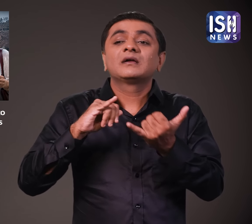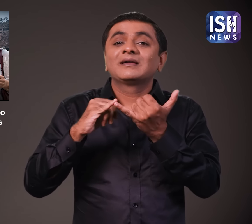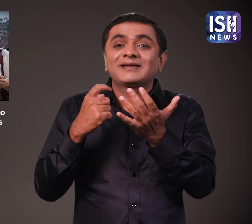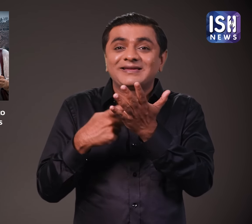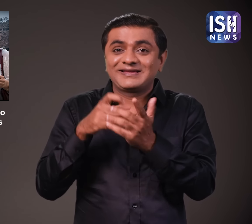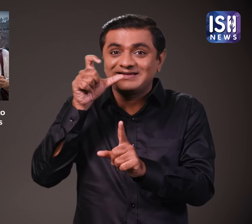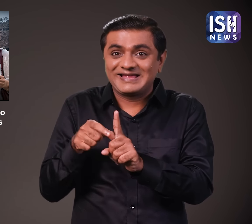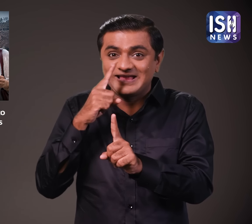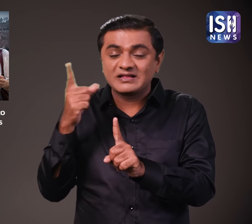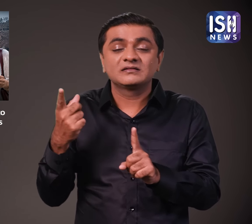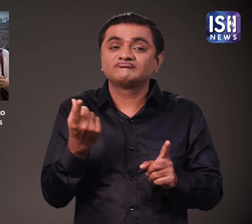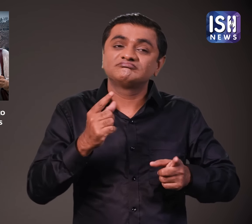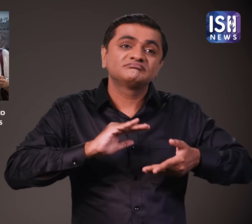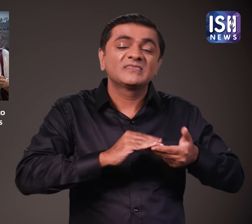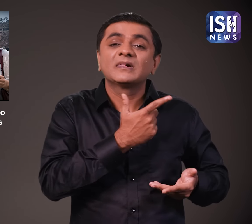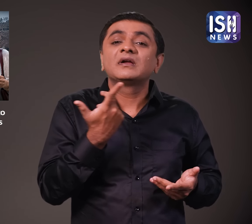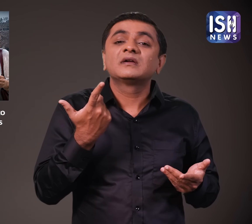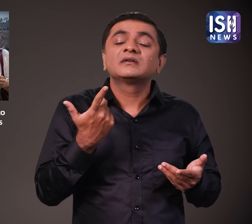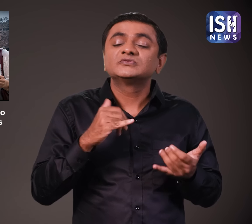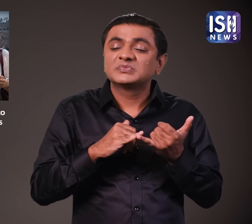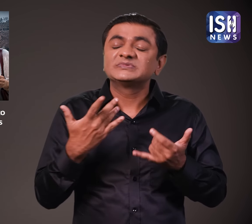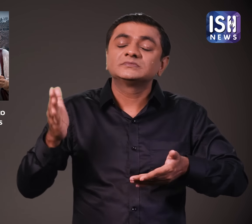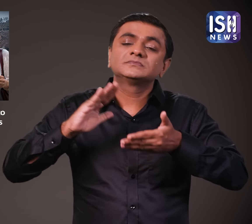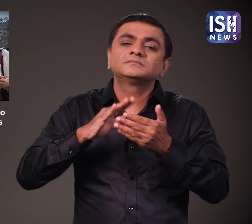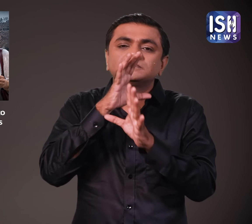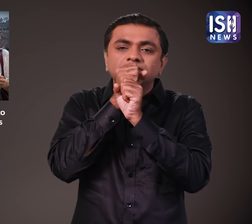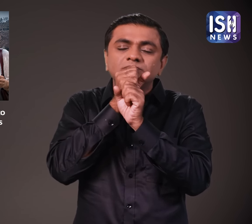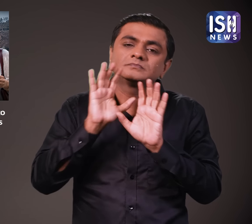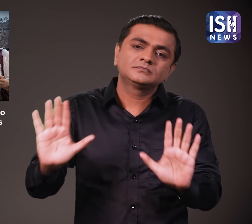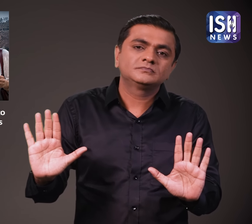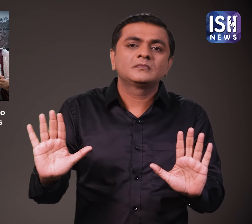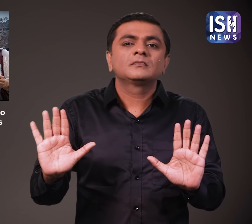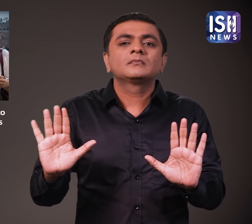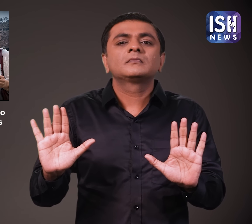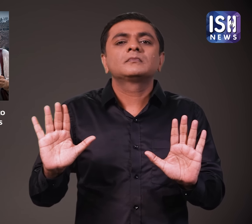Shreya may be wanting to marry and that is why Shubham would have agreed but kept it a secret.